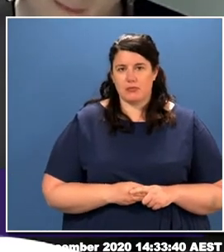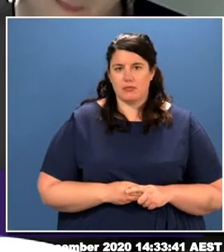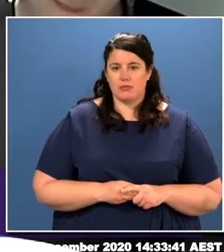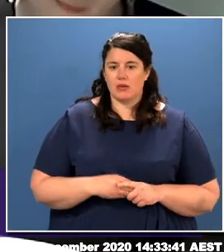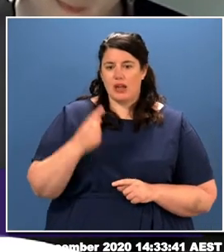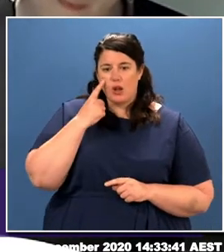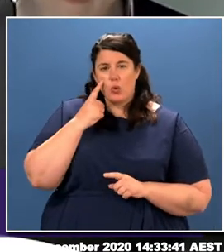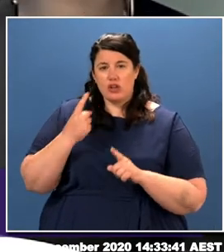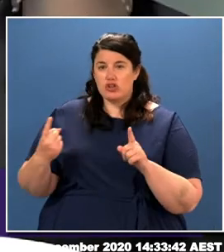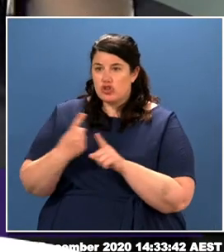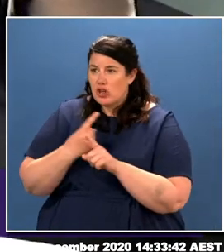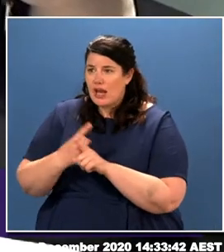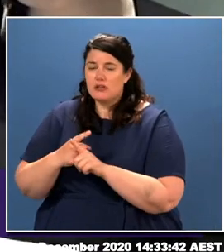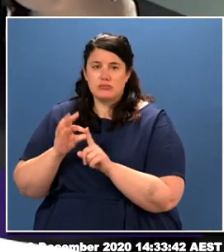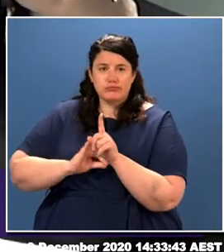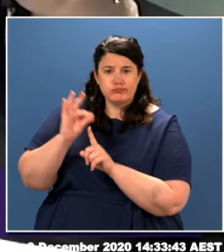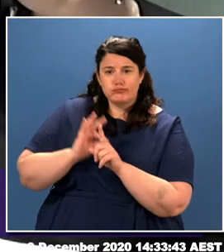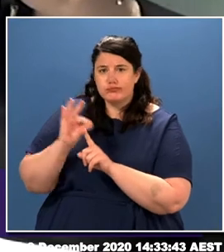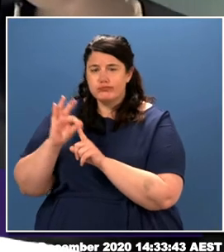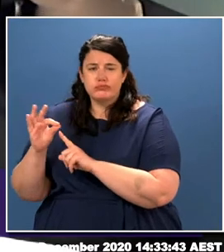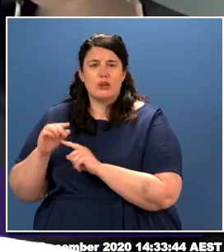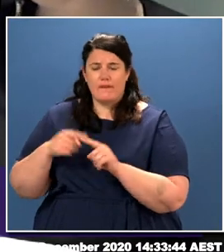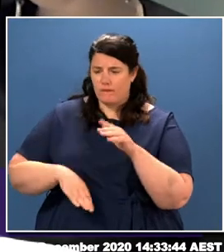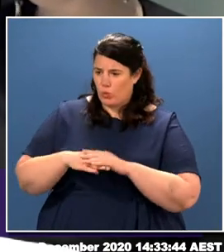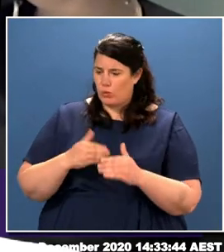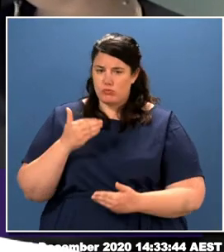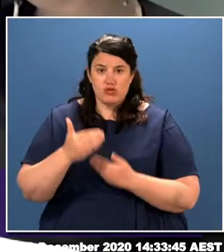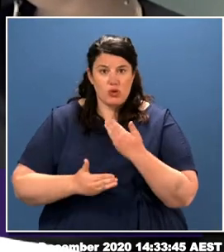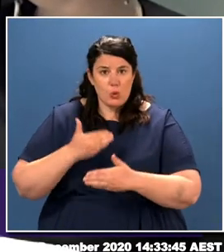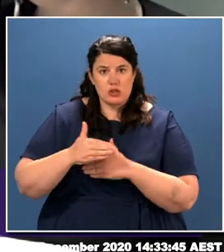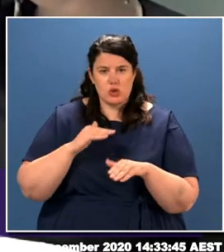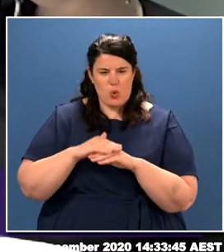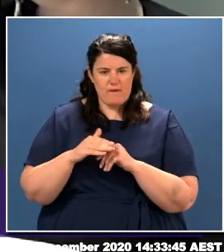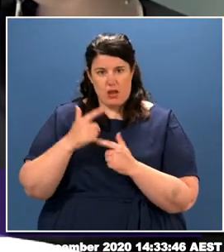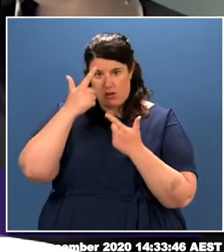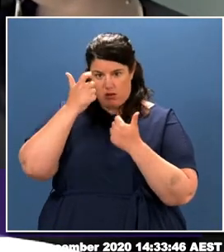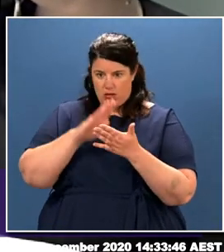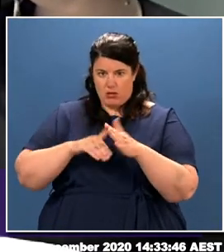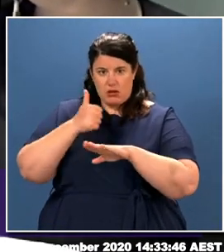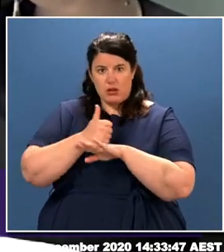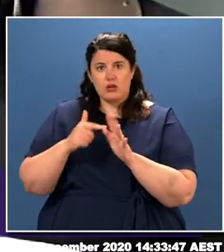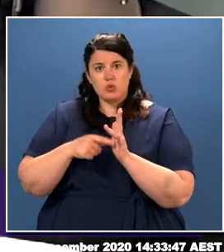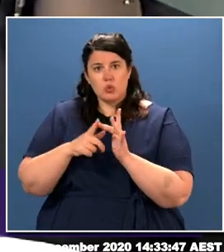in improvement and accessibility checking. So there was a whole process behind this toolkit and it brought those people